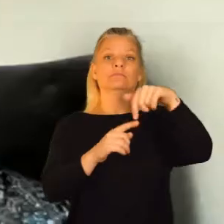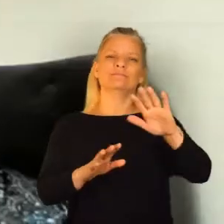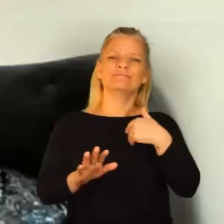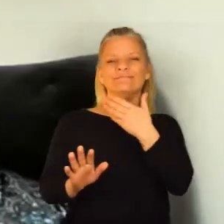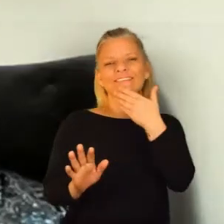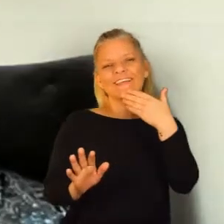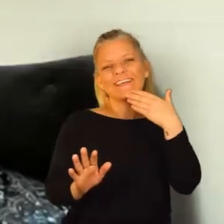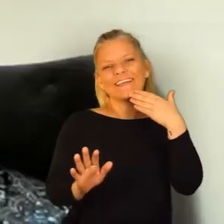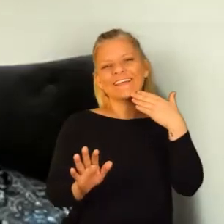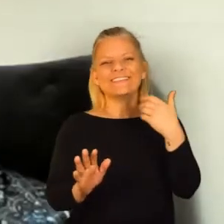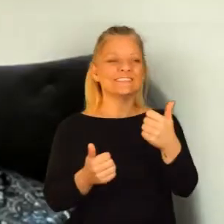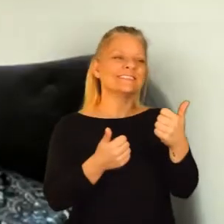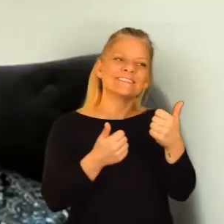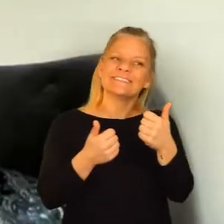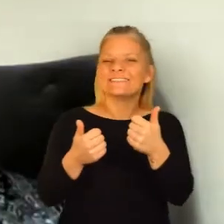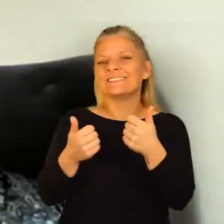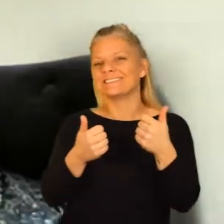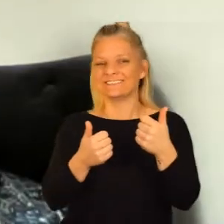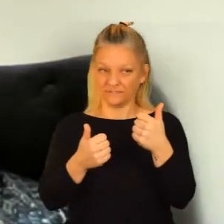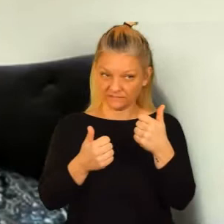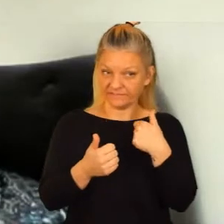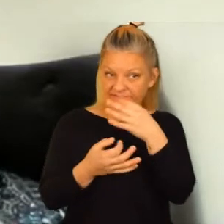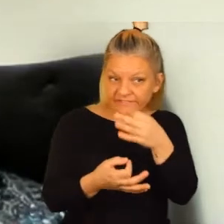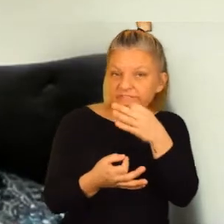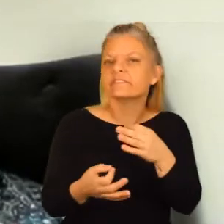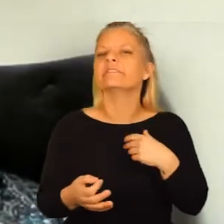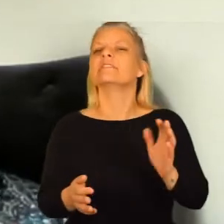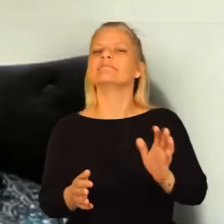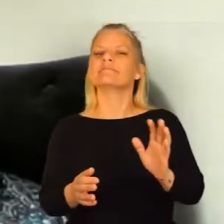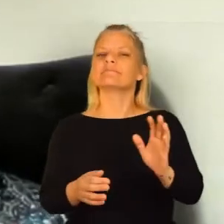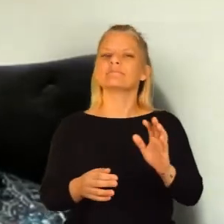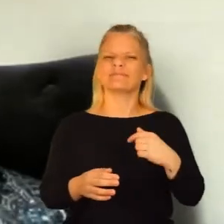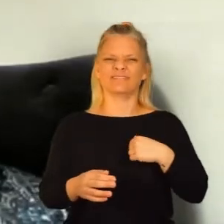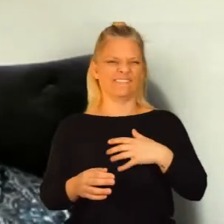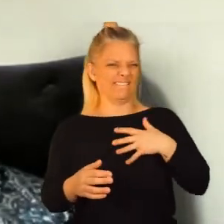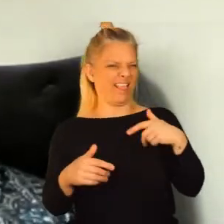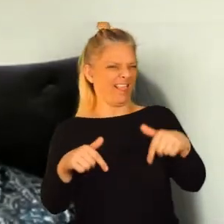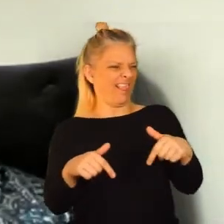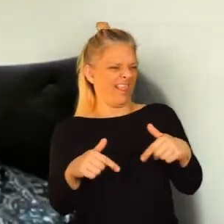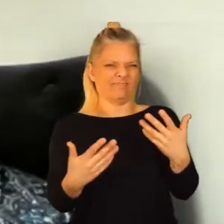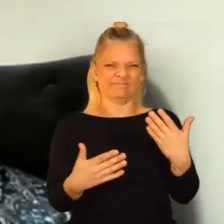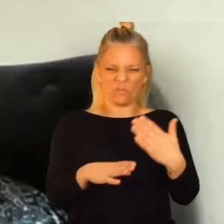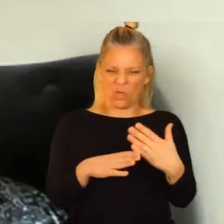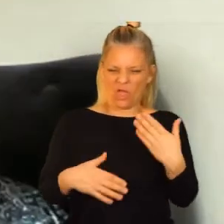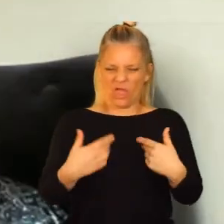but um yeah I didn't buy into it. I guess it just didn't feel like it would work for me .